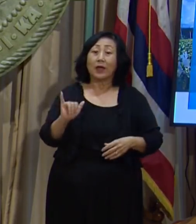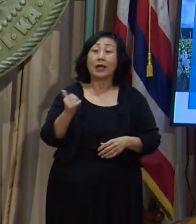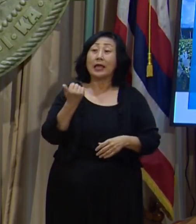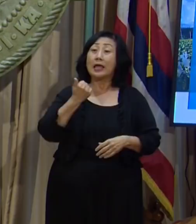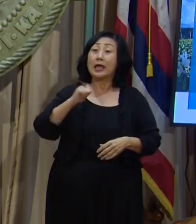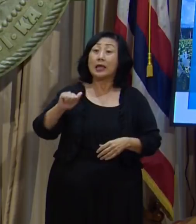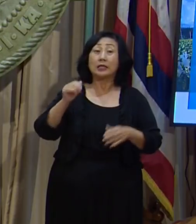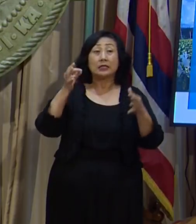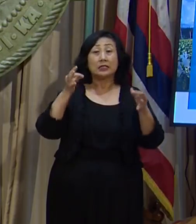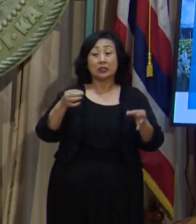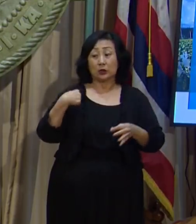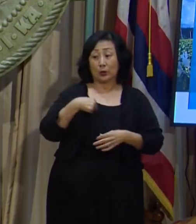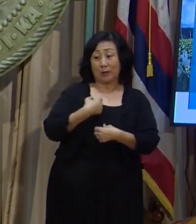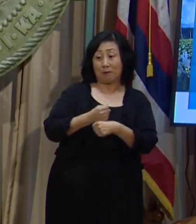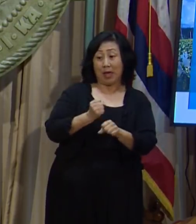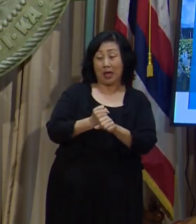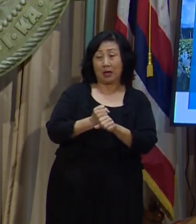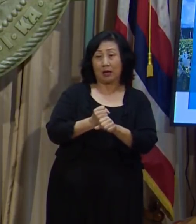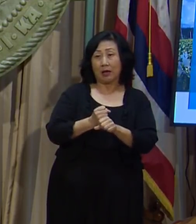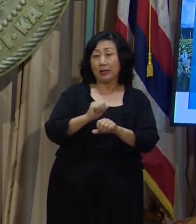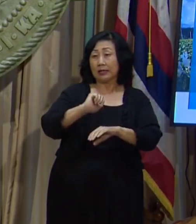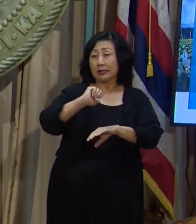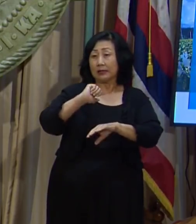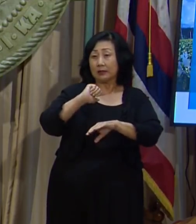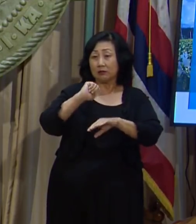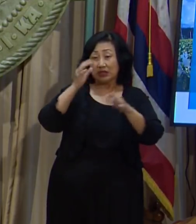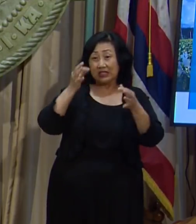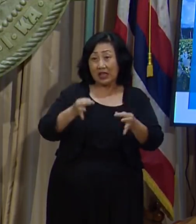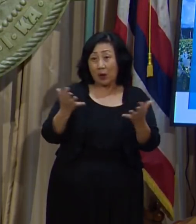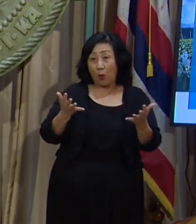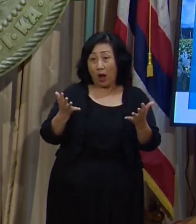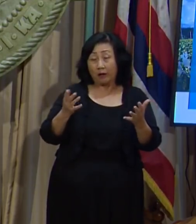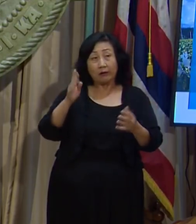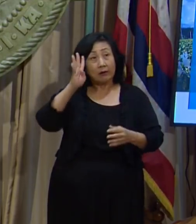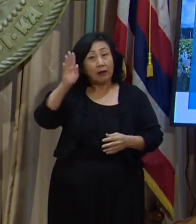LOOKING AT ALL POSSIBILITIES.